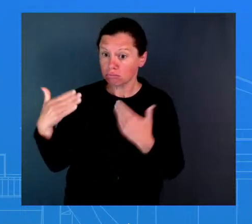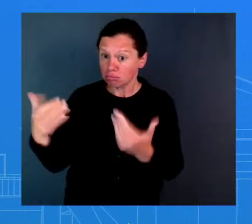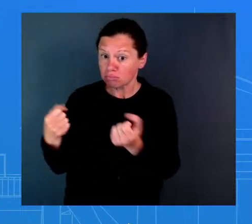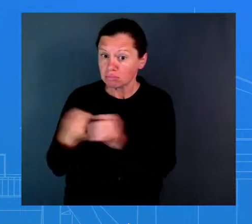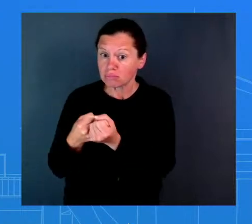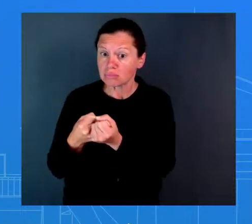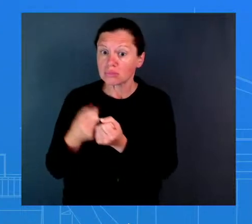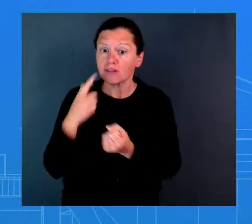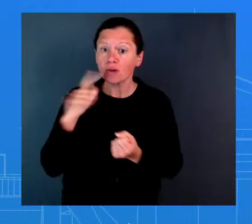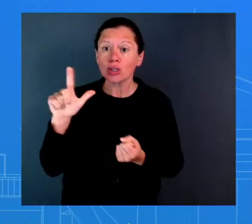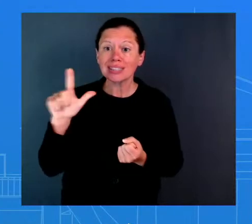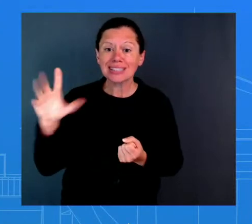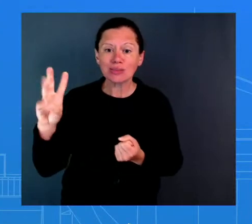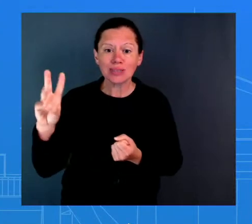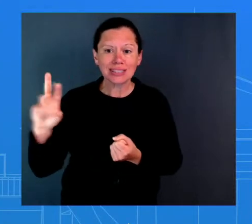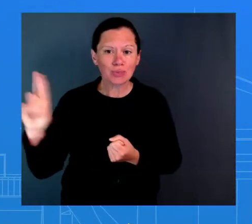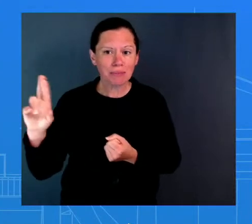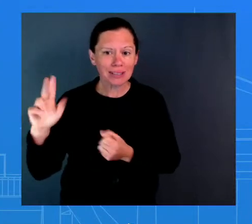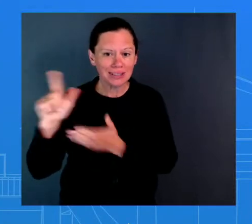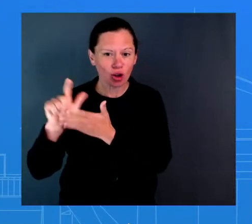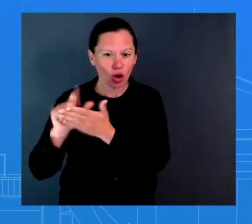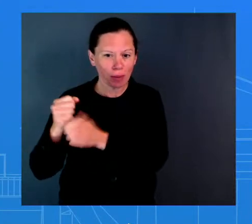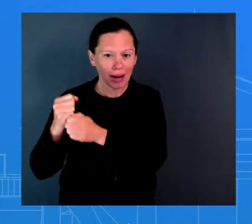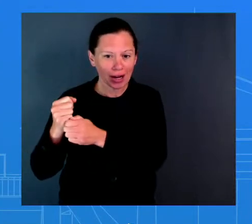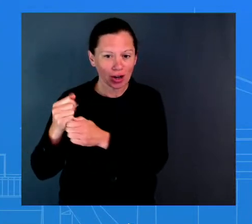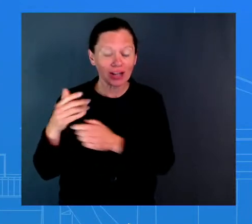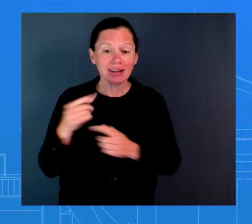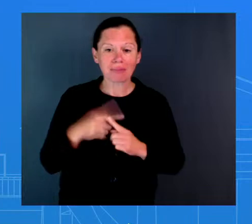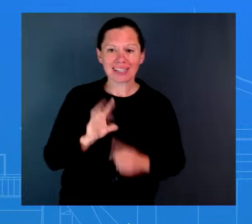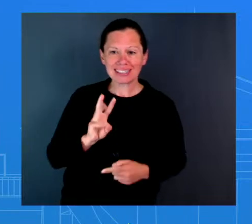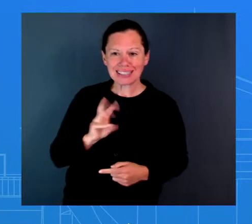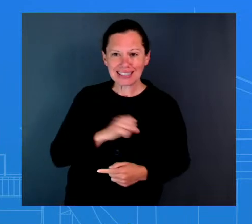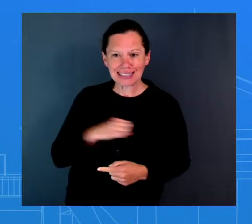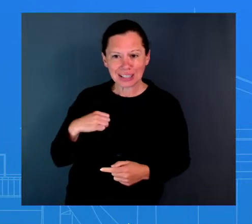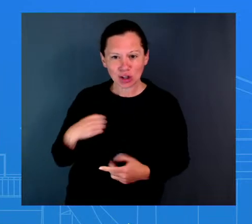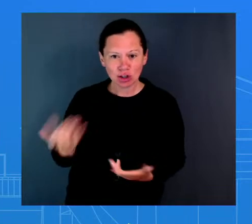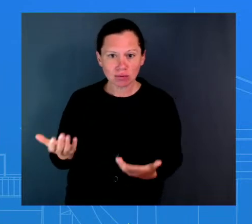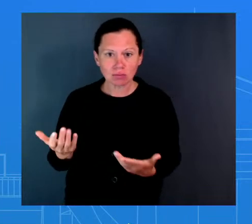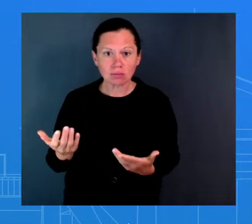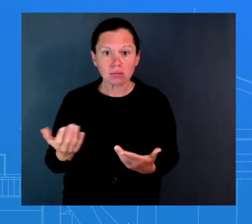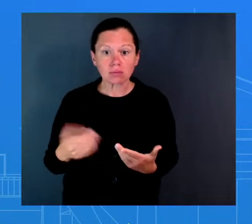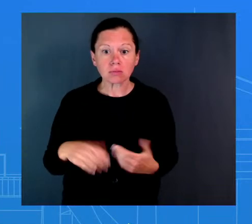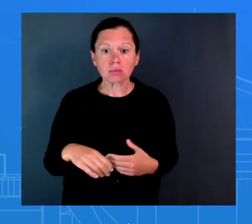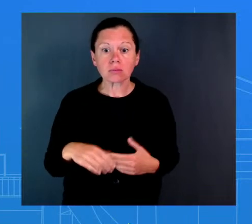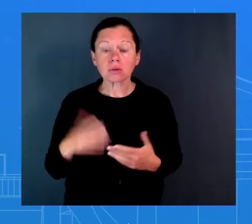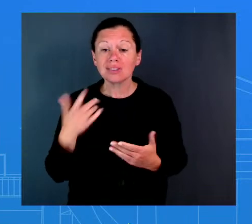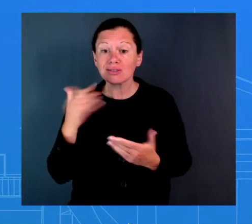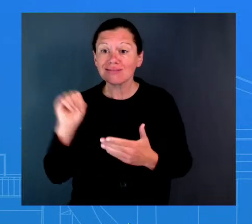a small minority, as you mentioned before -- who sent a letter to the OMB director